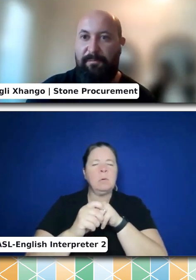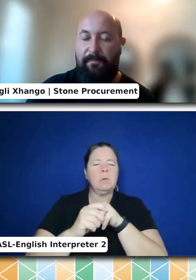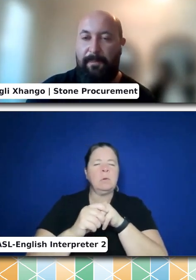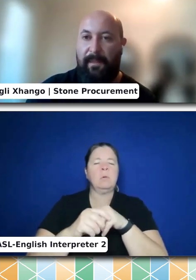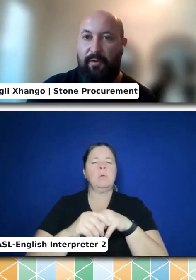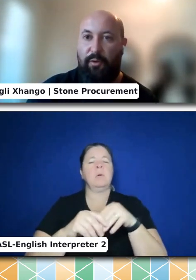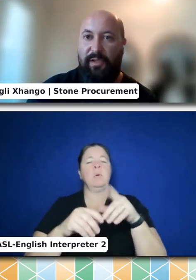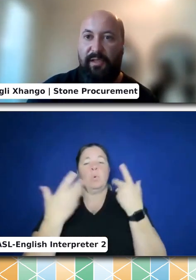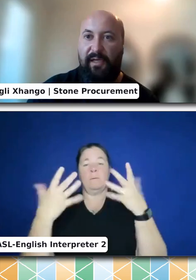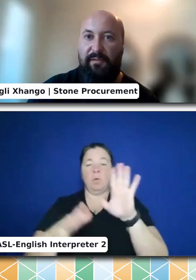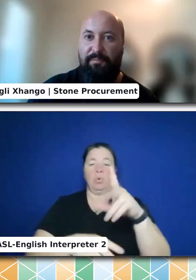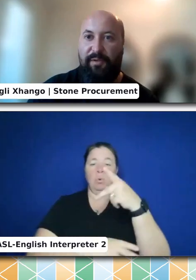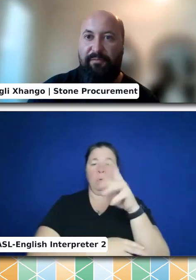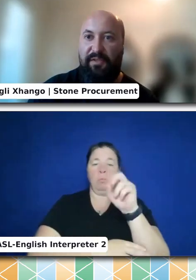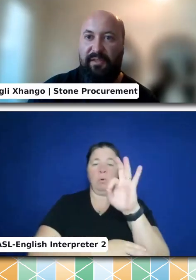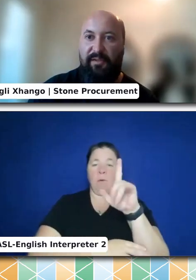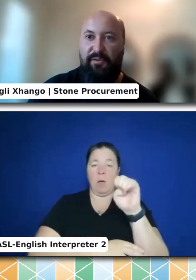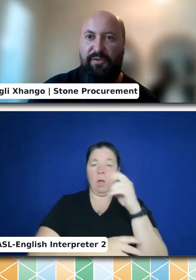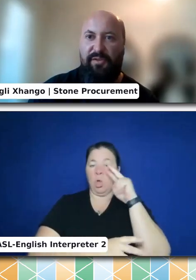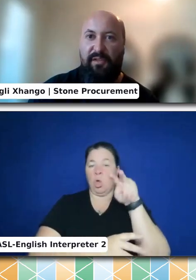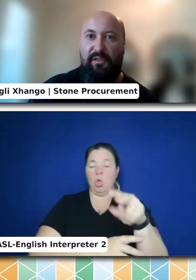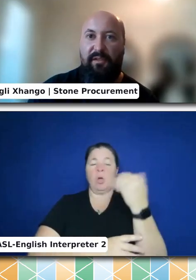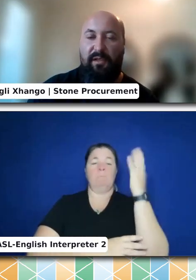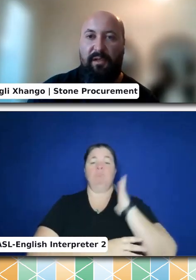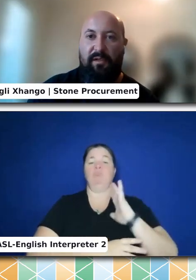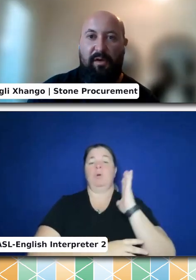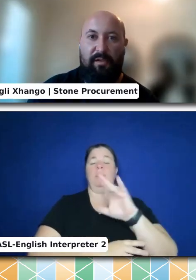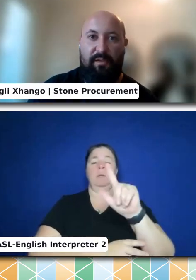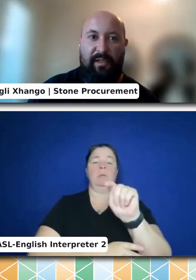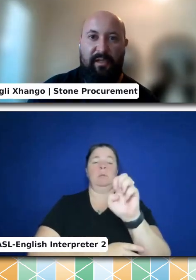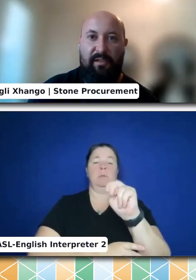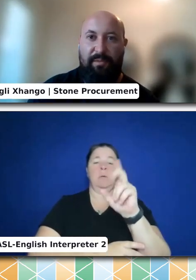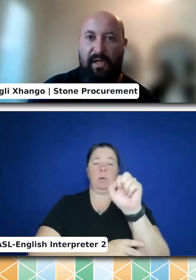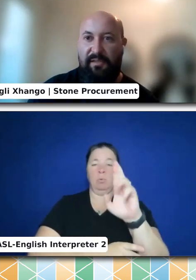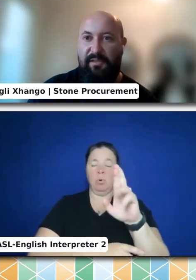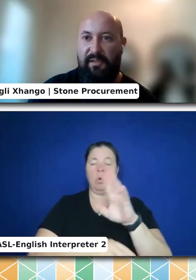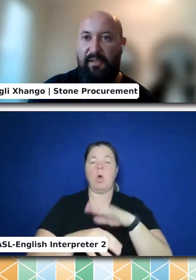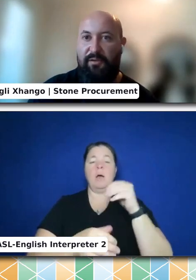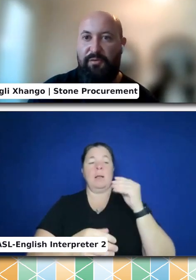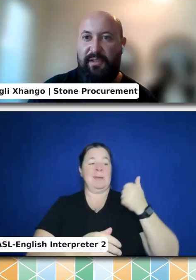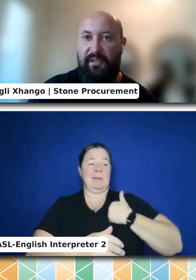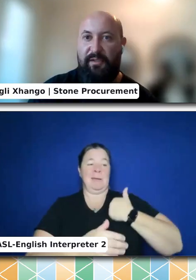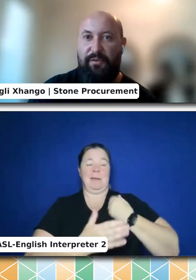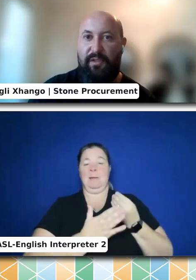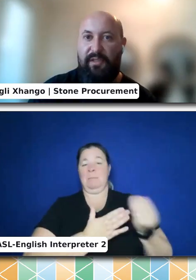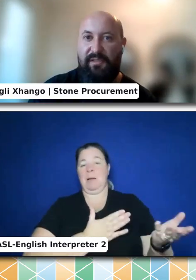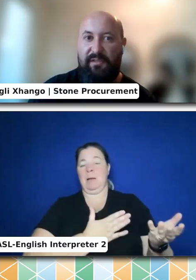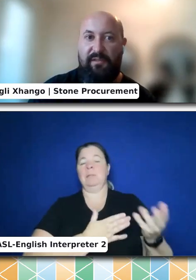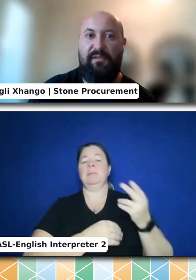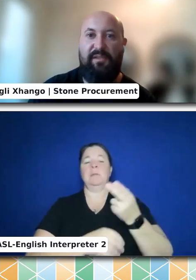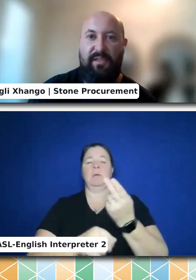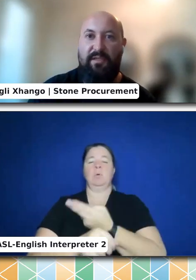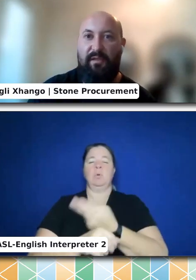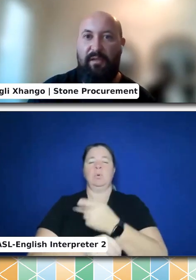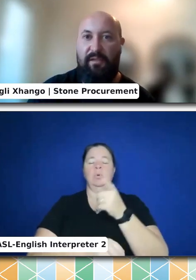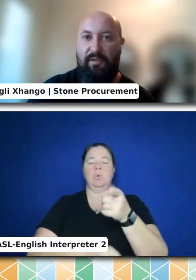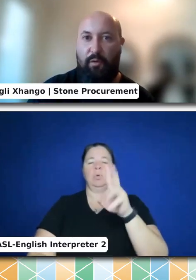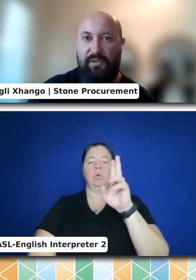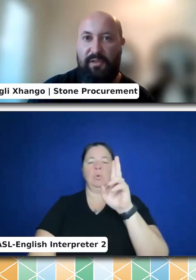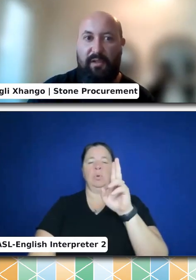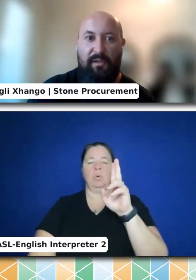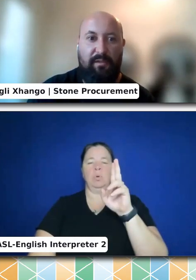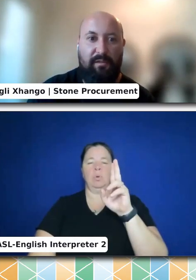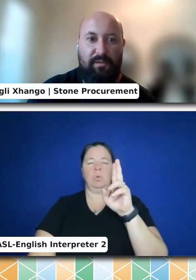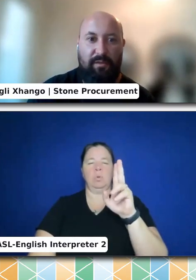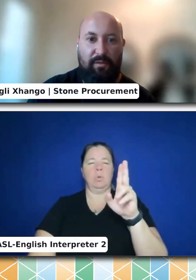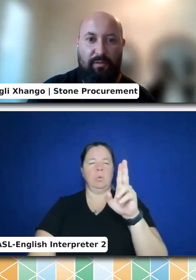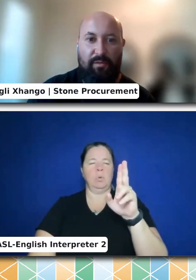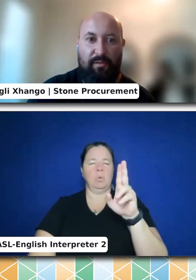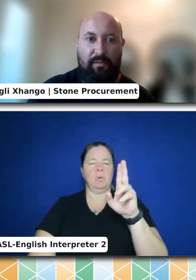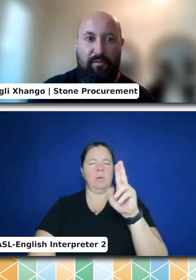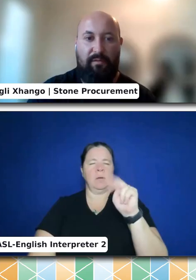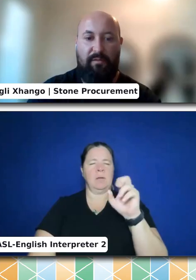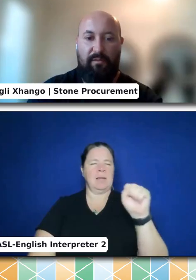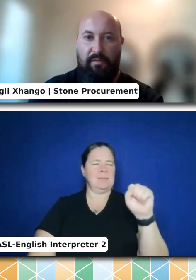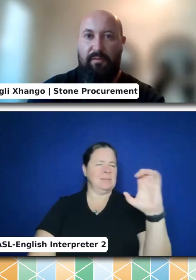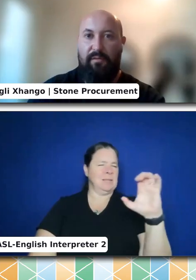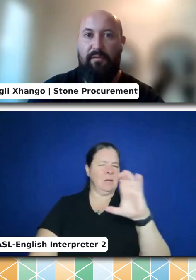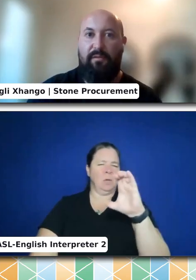Looking at previous tenders. Uh, on Canada Buys, and using their UNSC codes.